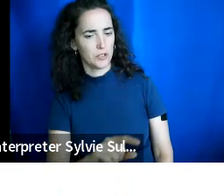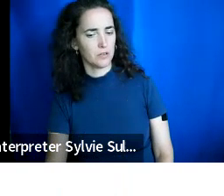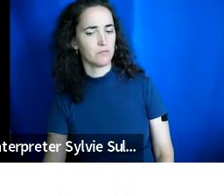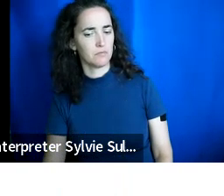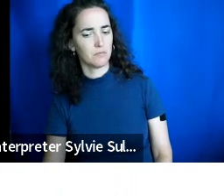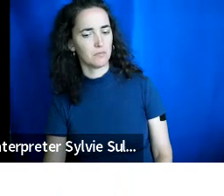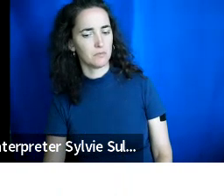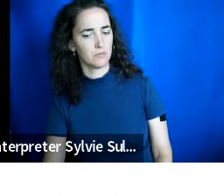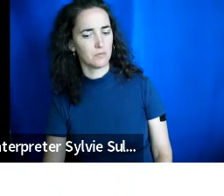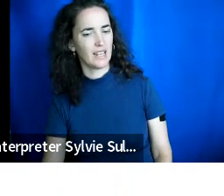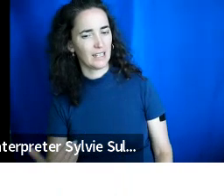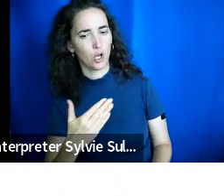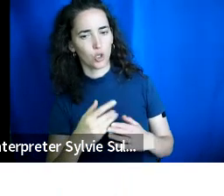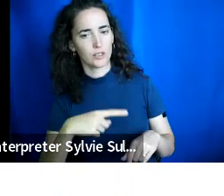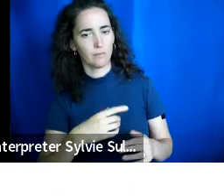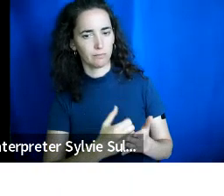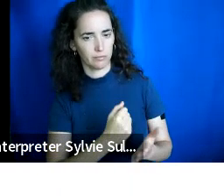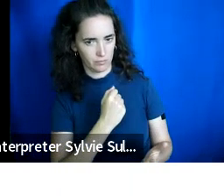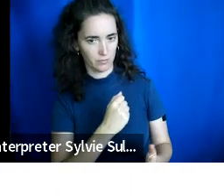Might be a good time to try to answer it. The question is,